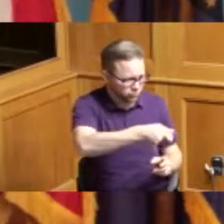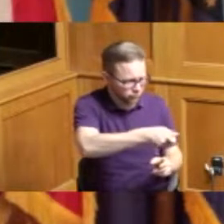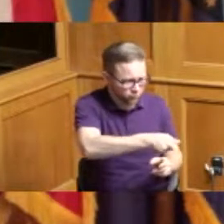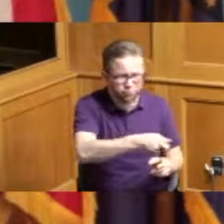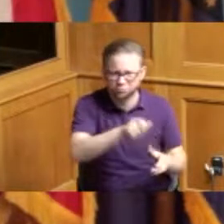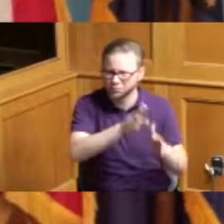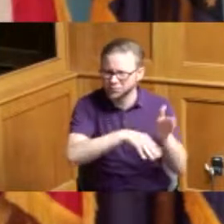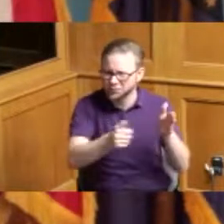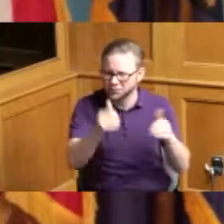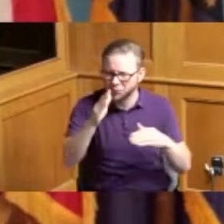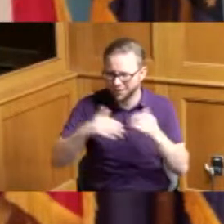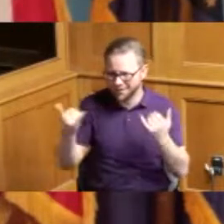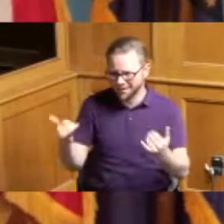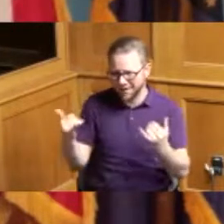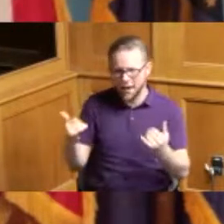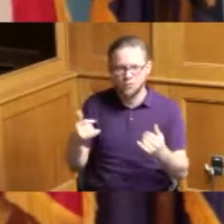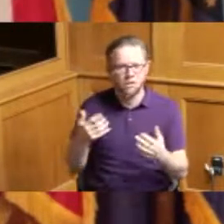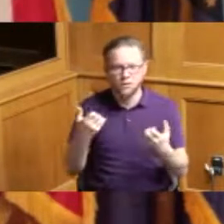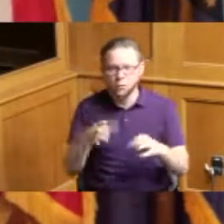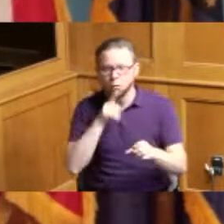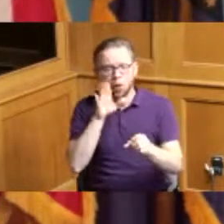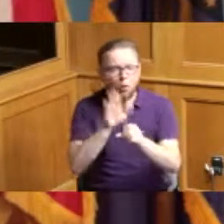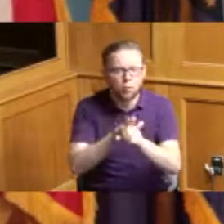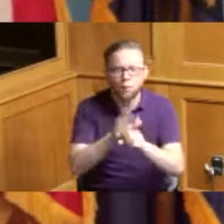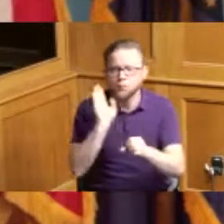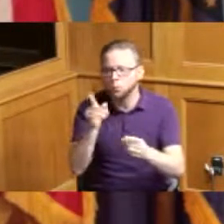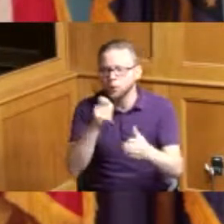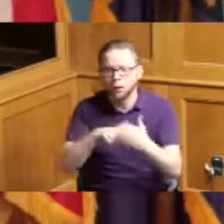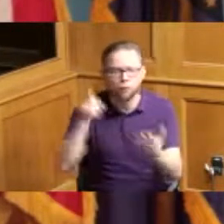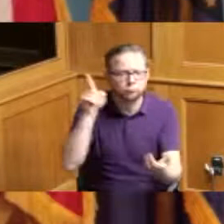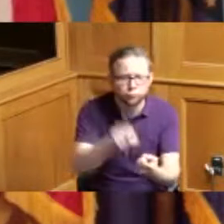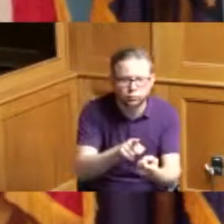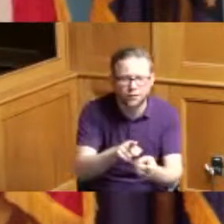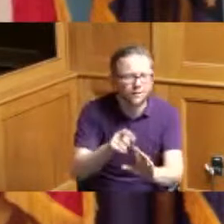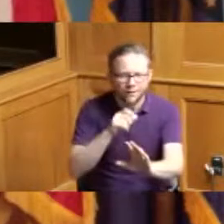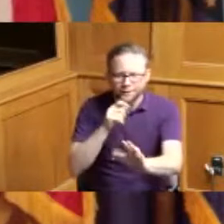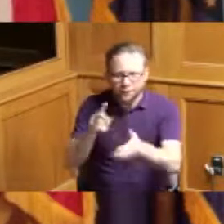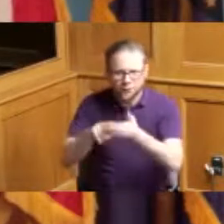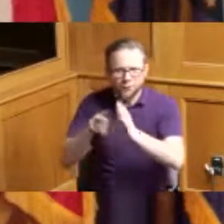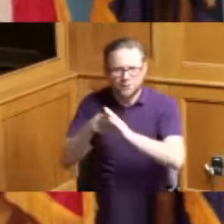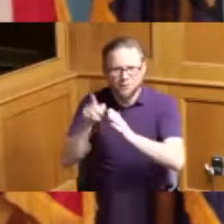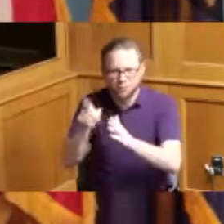a promise that we don't keep not intentionally unintentionally obviously they thought we would